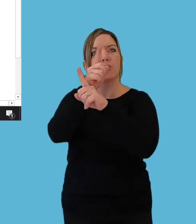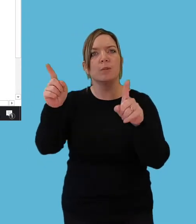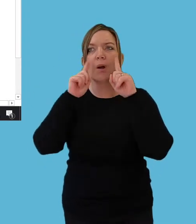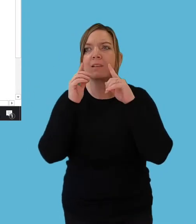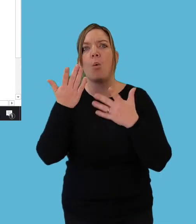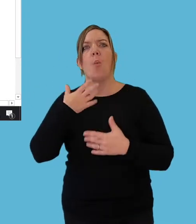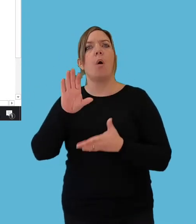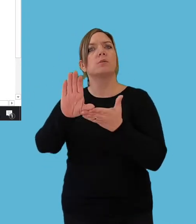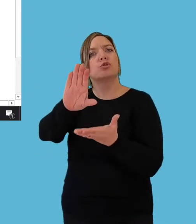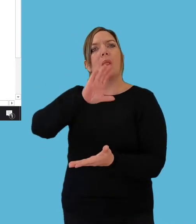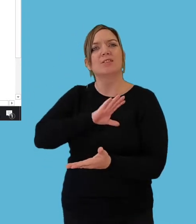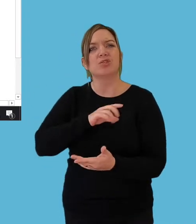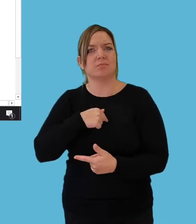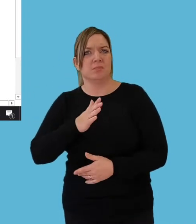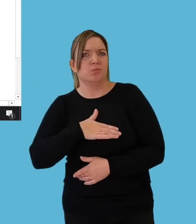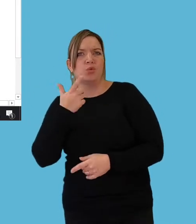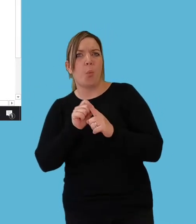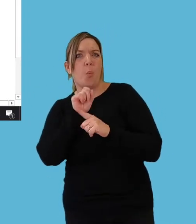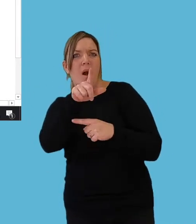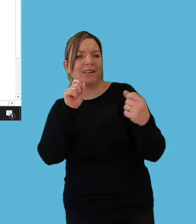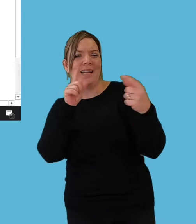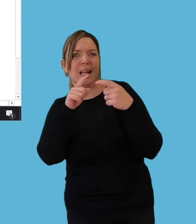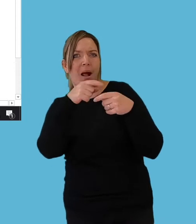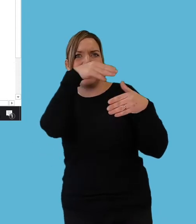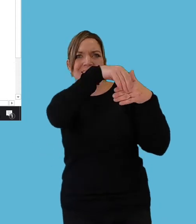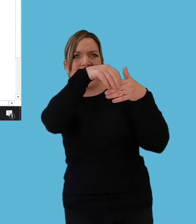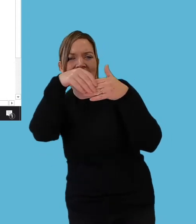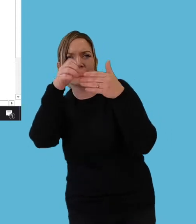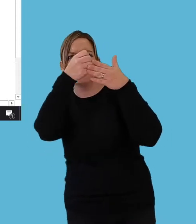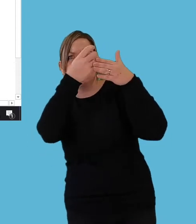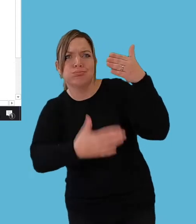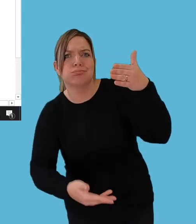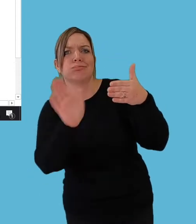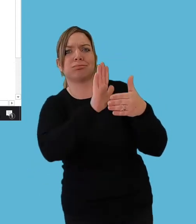Or, erm, if they are thinking of applying to University or a scholarship with us, so that we're not sending